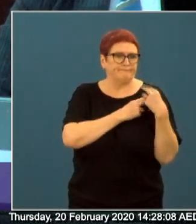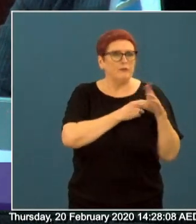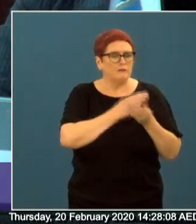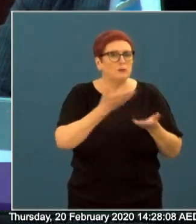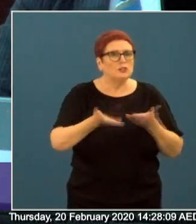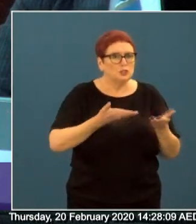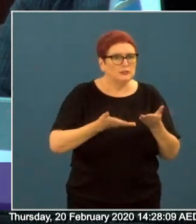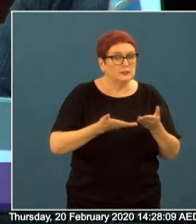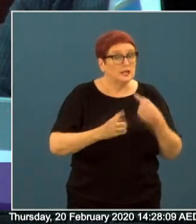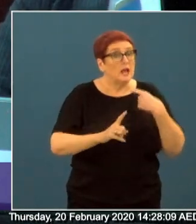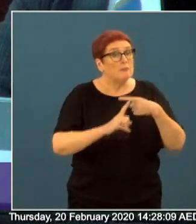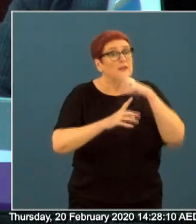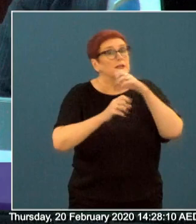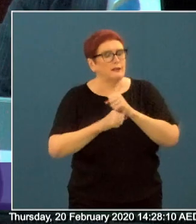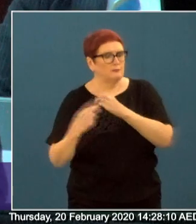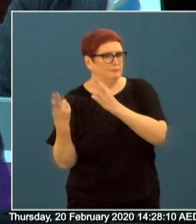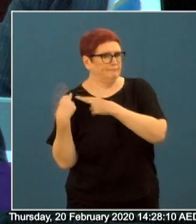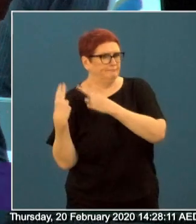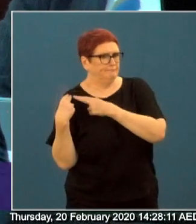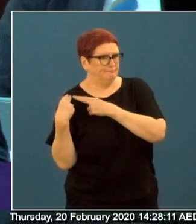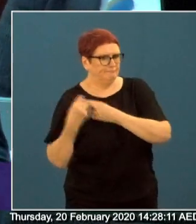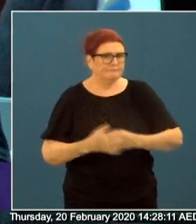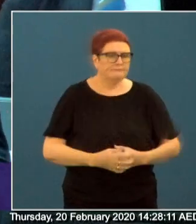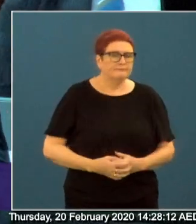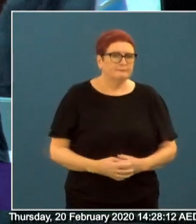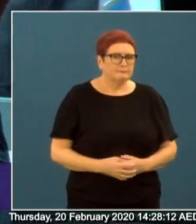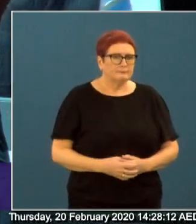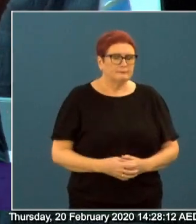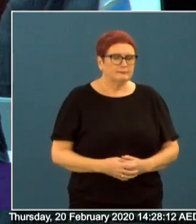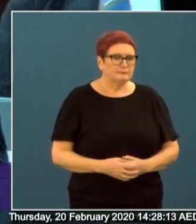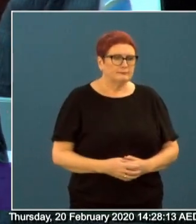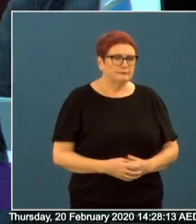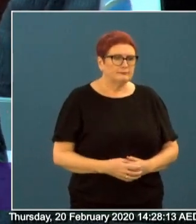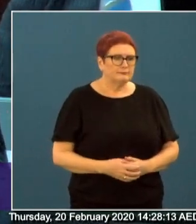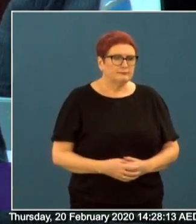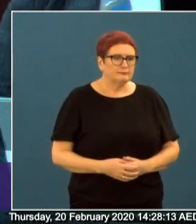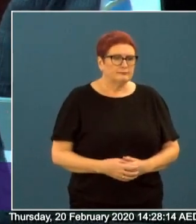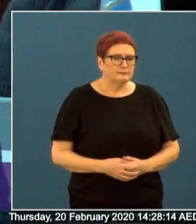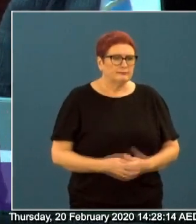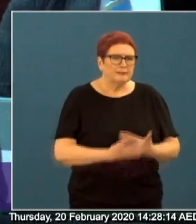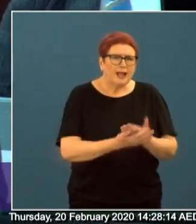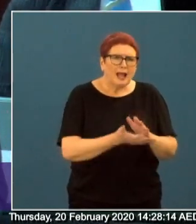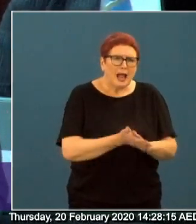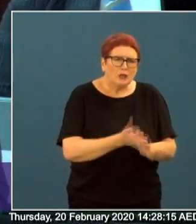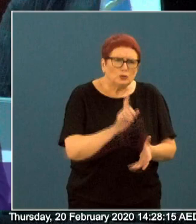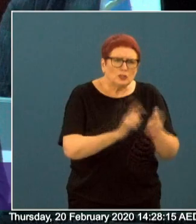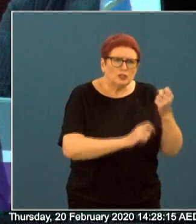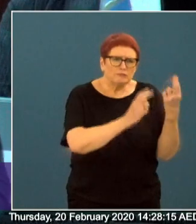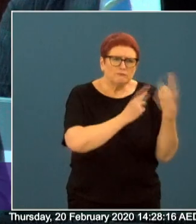And so part of this is to have a relevant process for collecting data